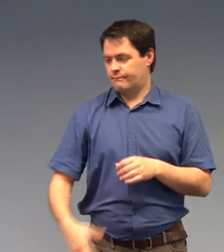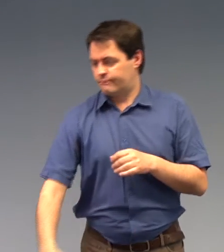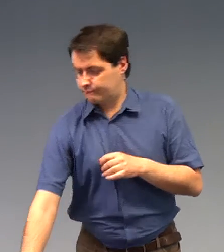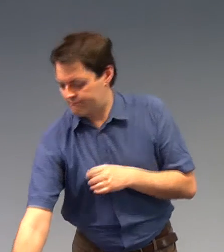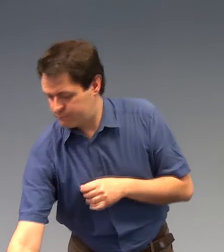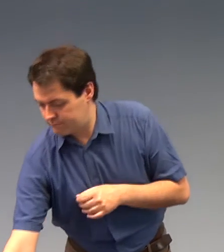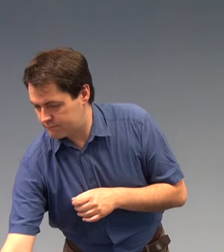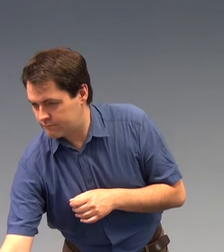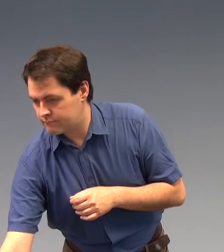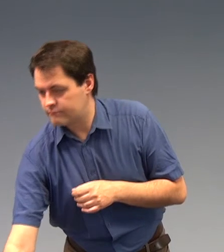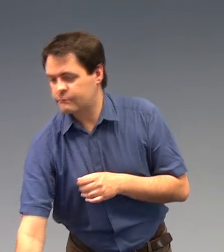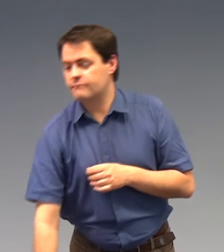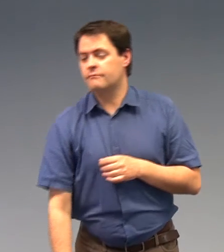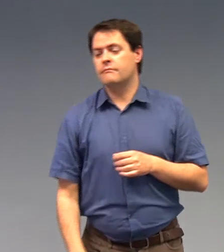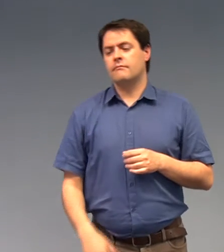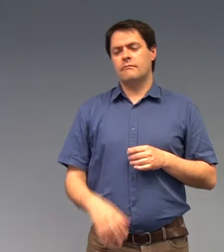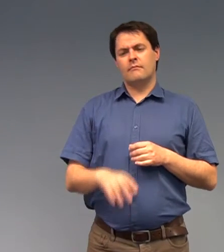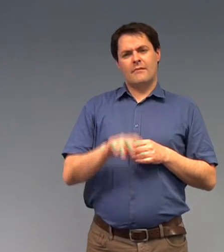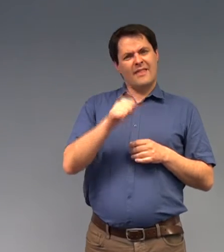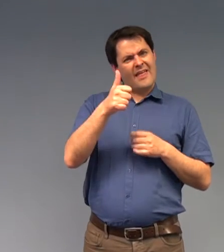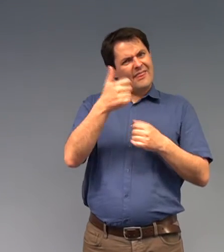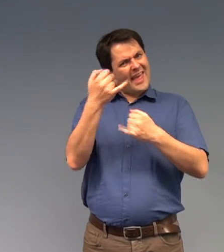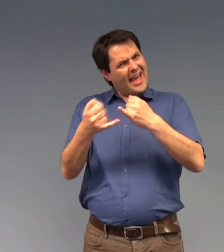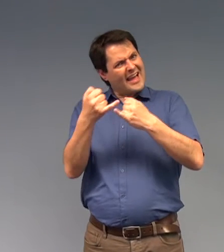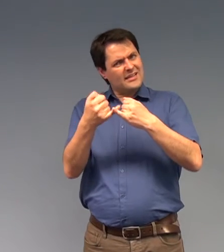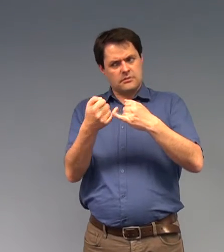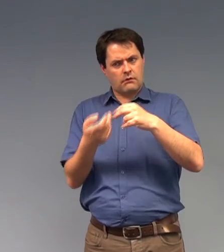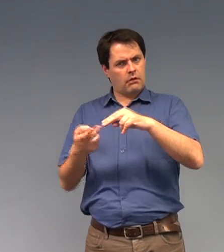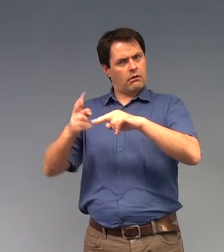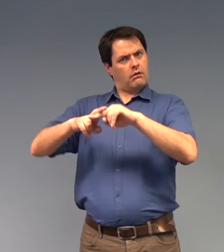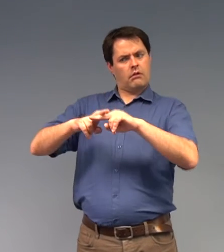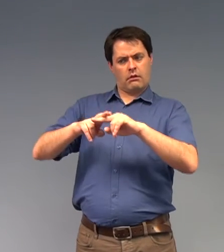And we know that this is some kind of progressive growing.